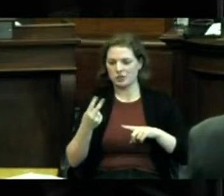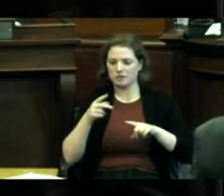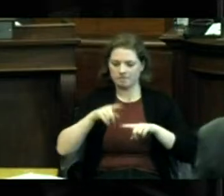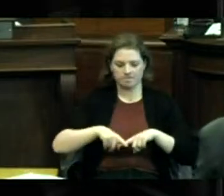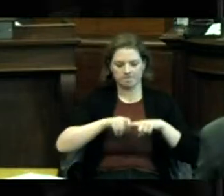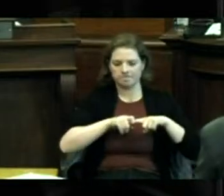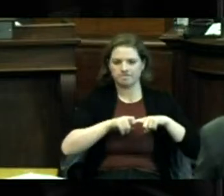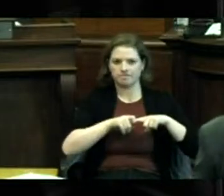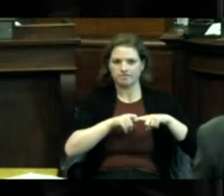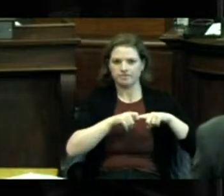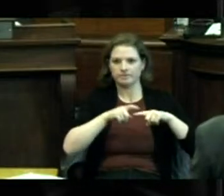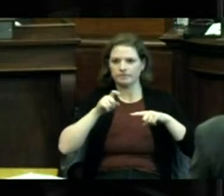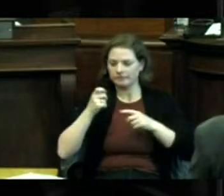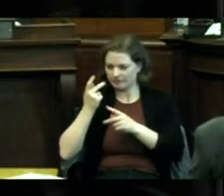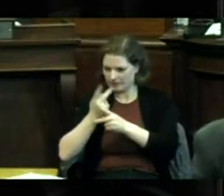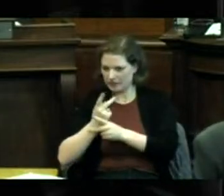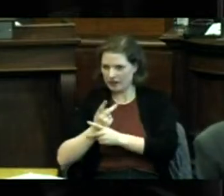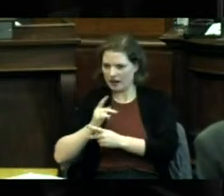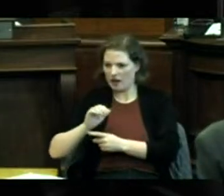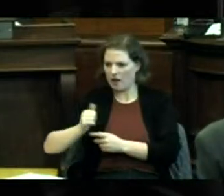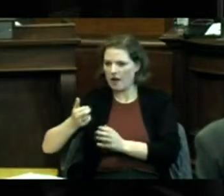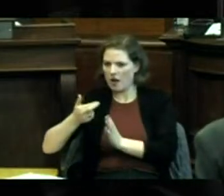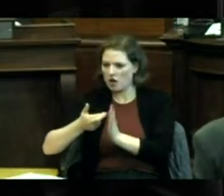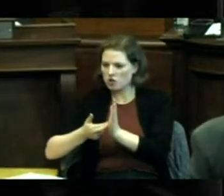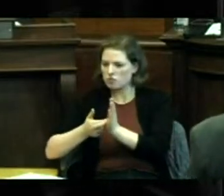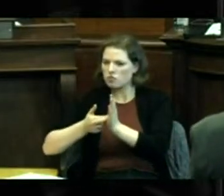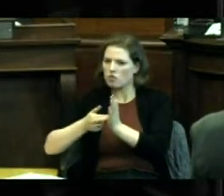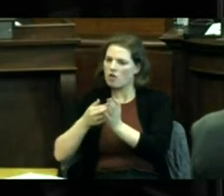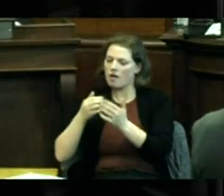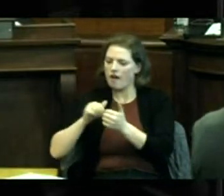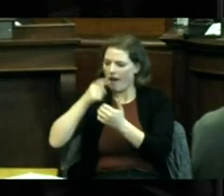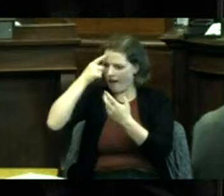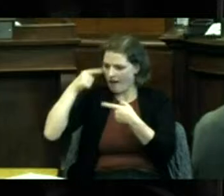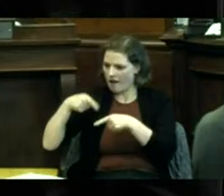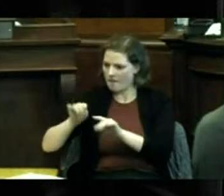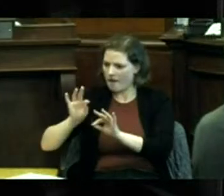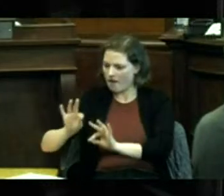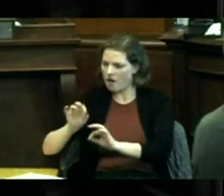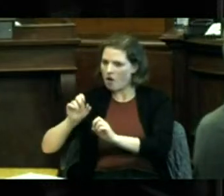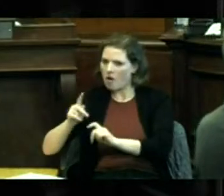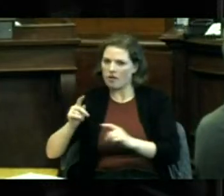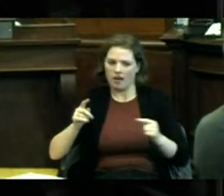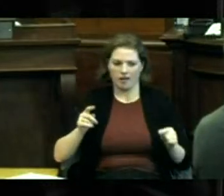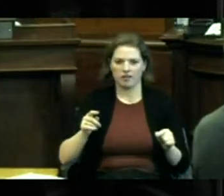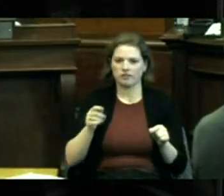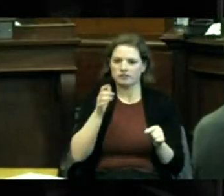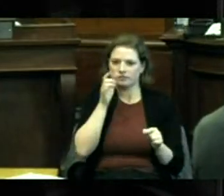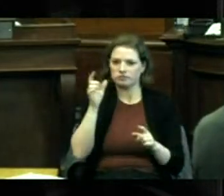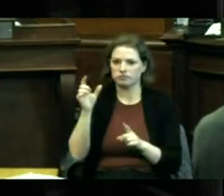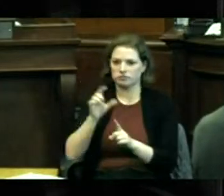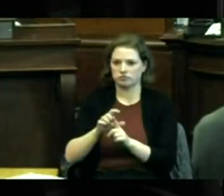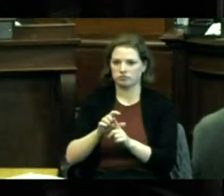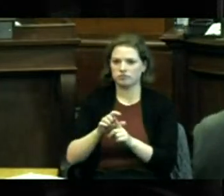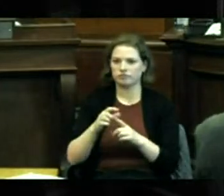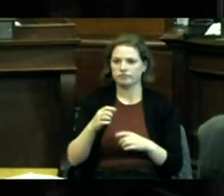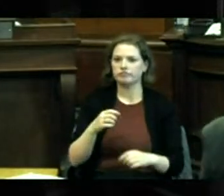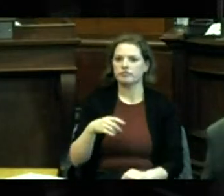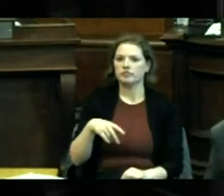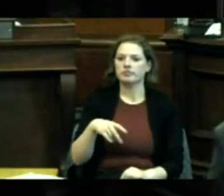at that time said we have to put the brakes on Lt2 to understand where we need to be to comply